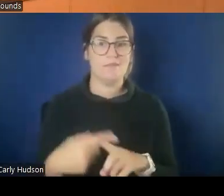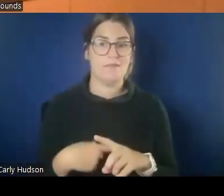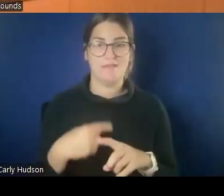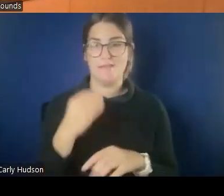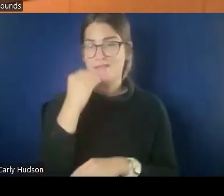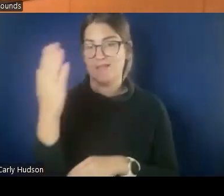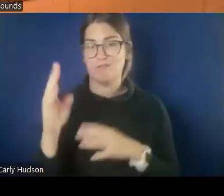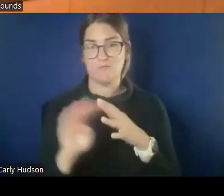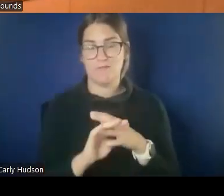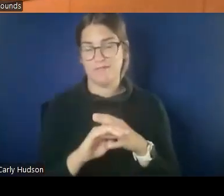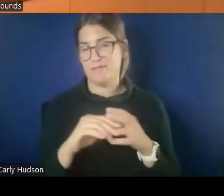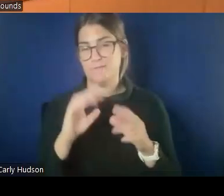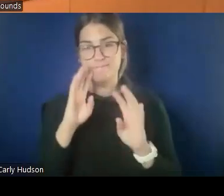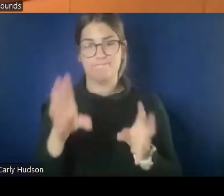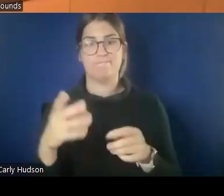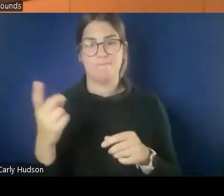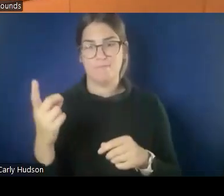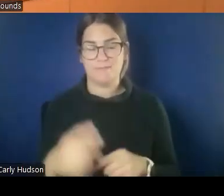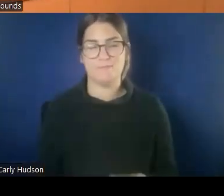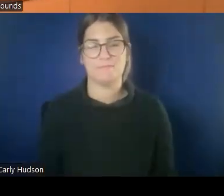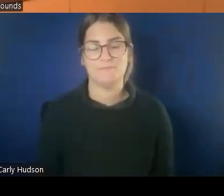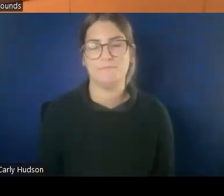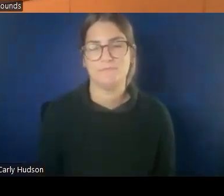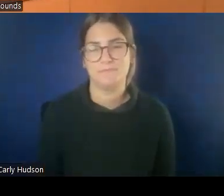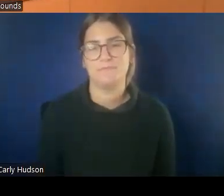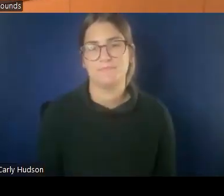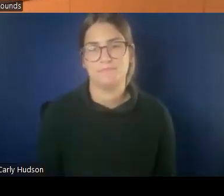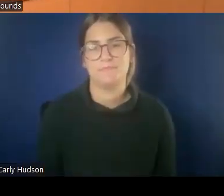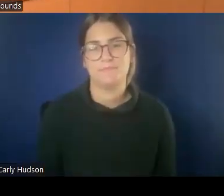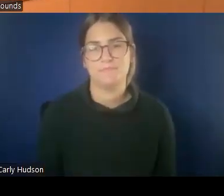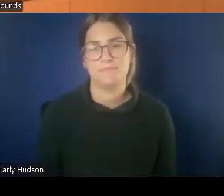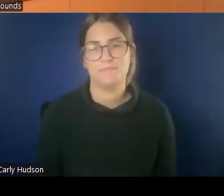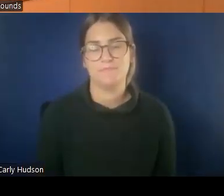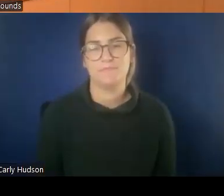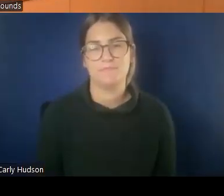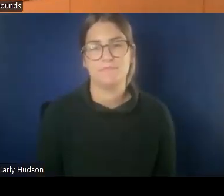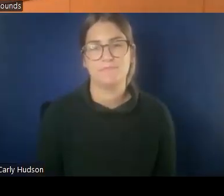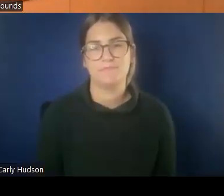pull something together um I think another dream of would be to be able to like there's a lot